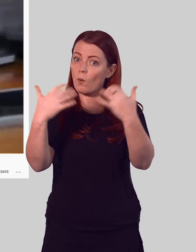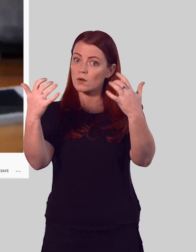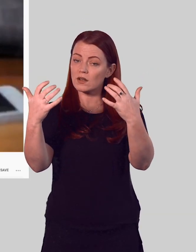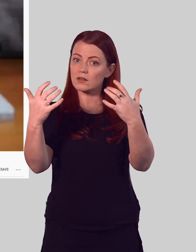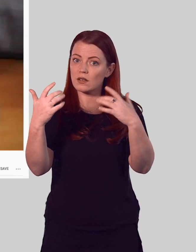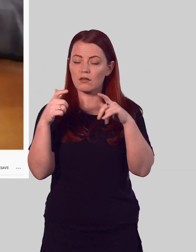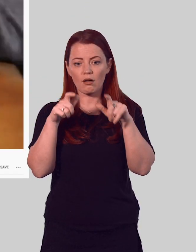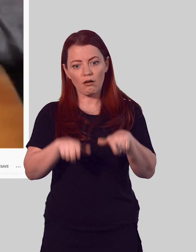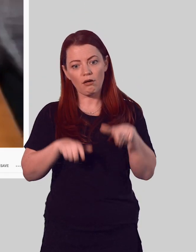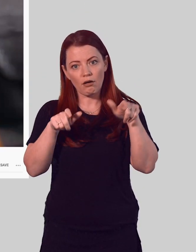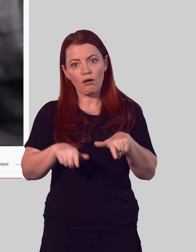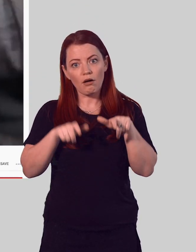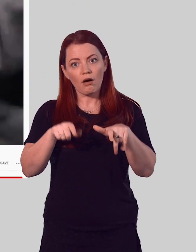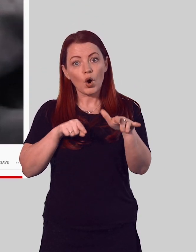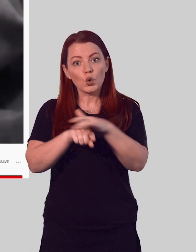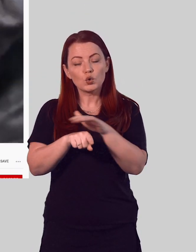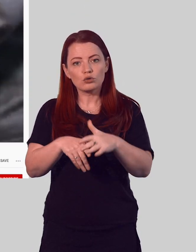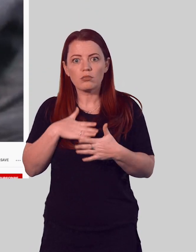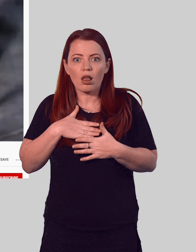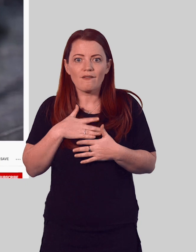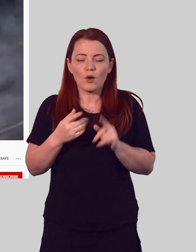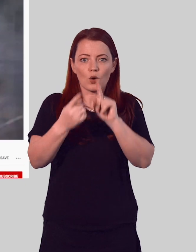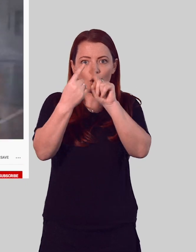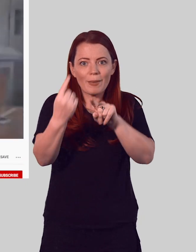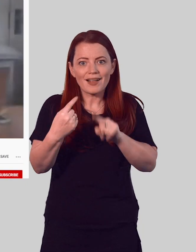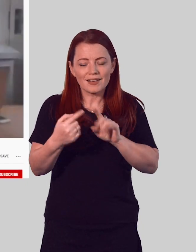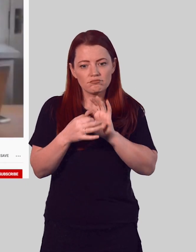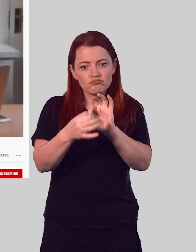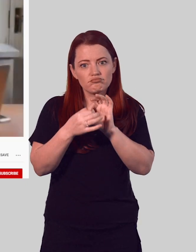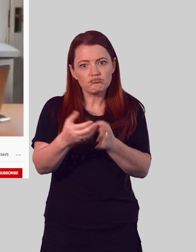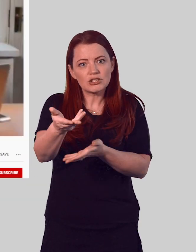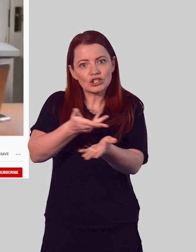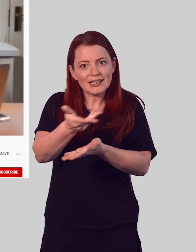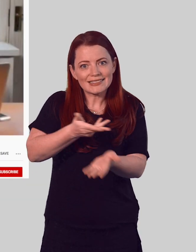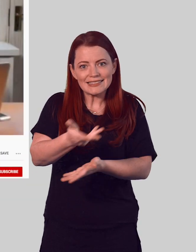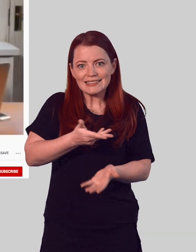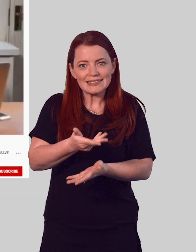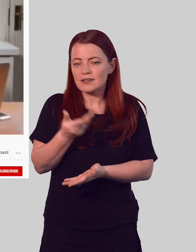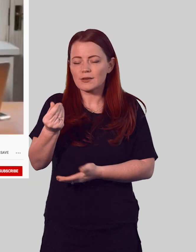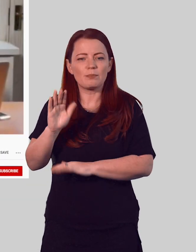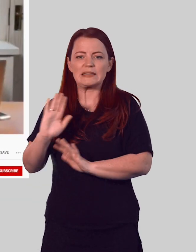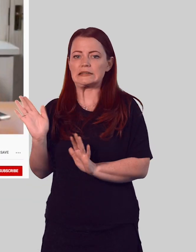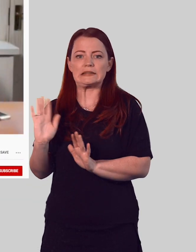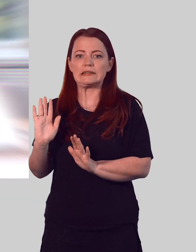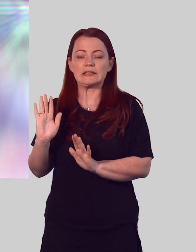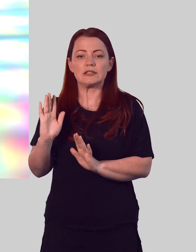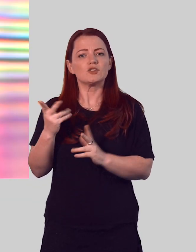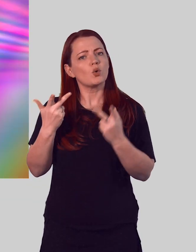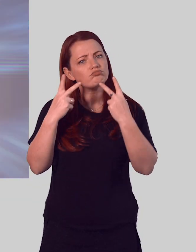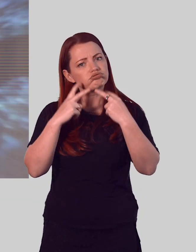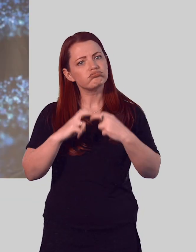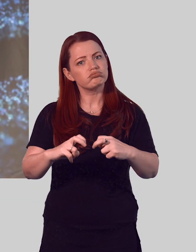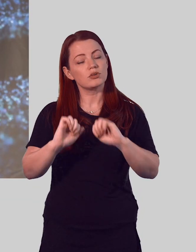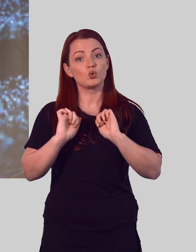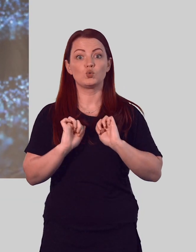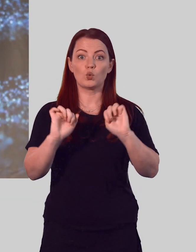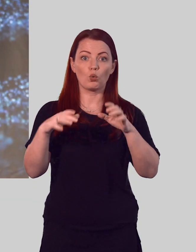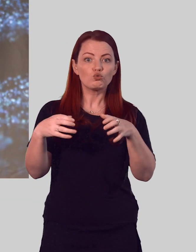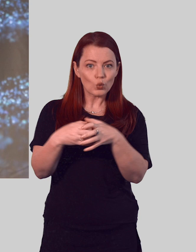like commenting on videos and engaging in the live chat and some do not, so research your group thoroughly and choose appropriately.